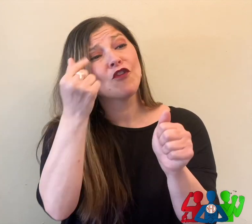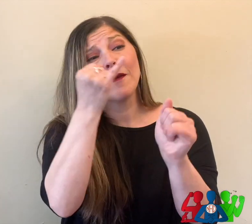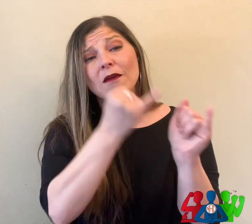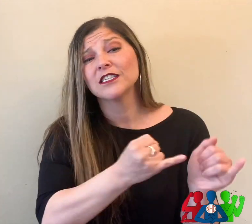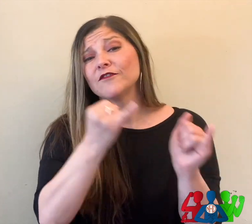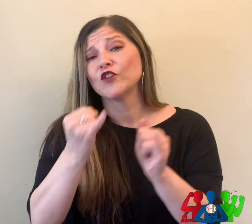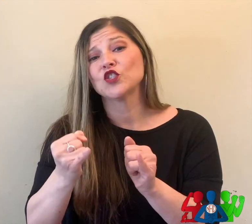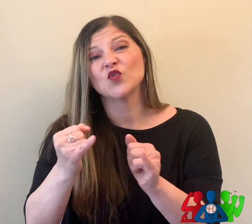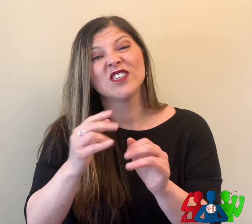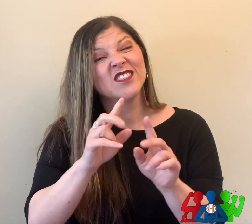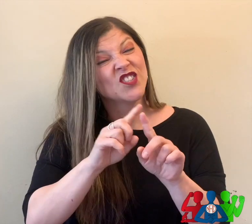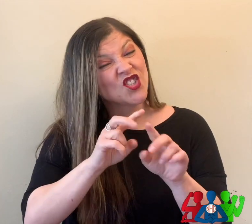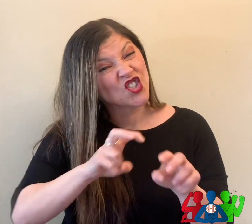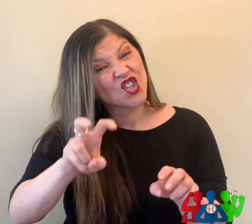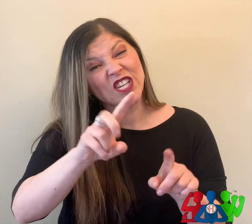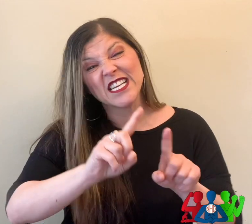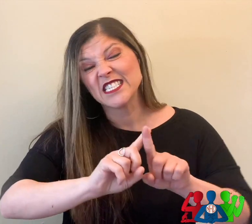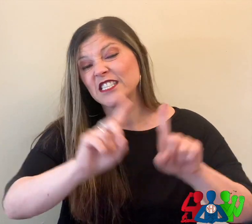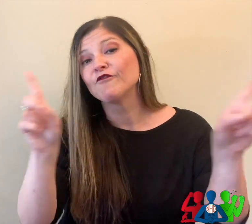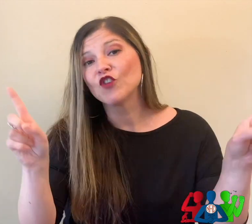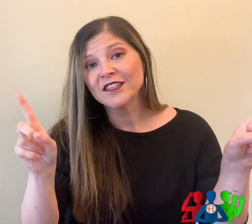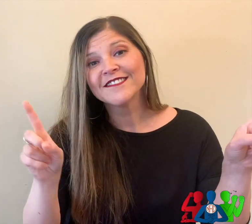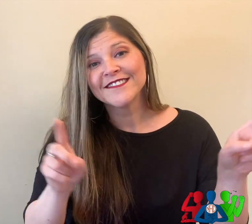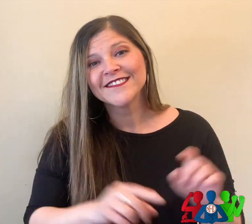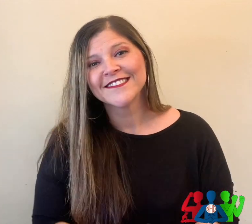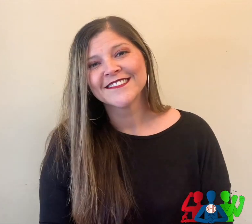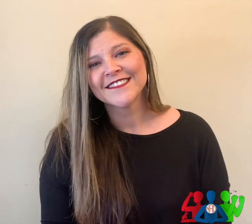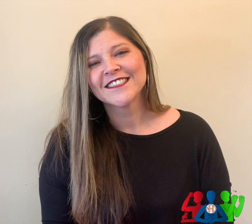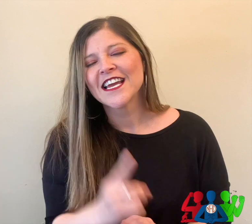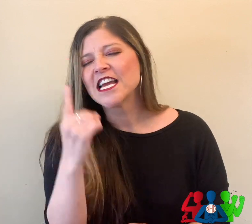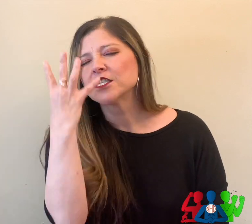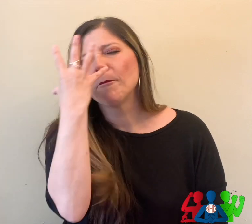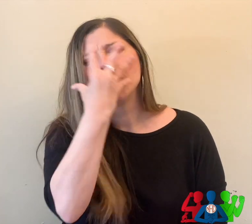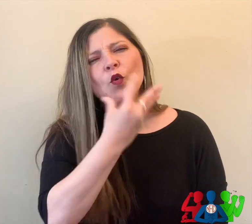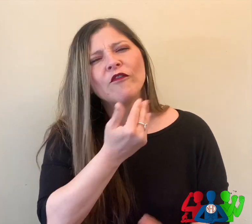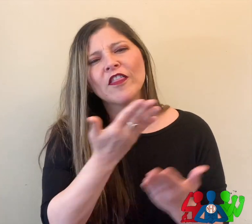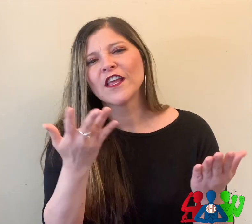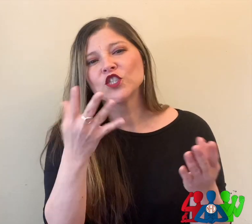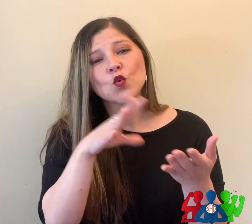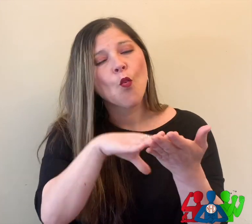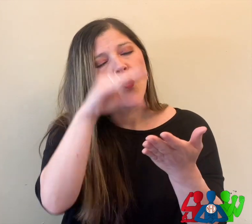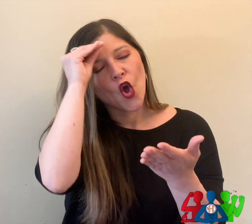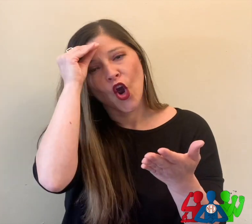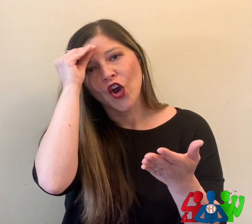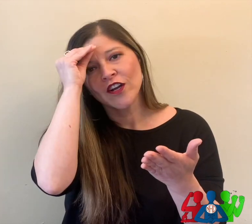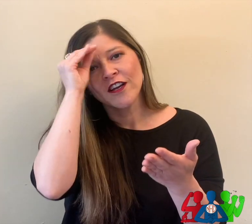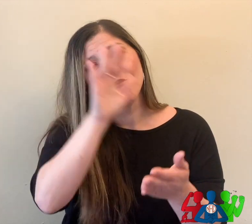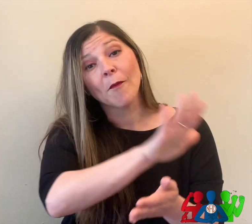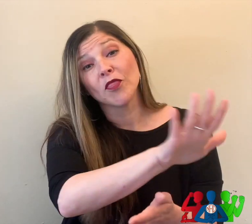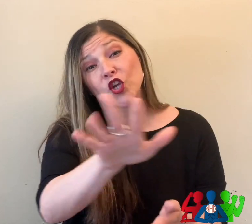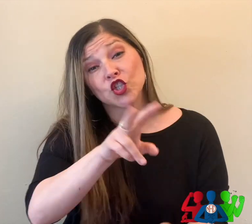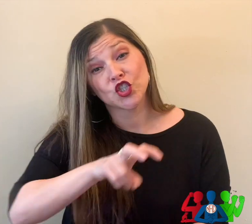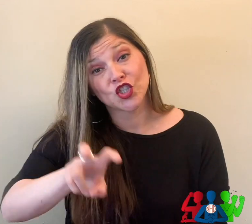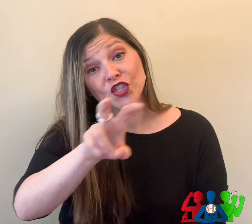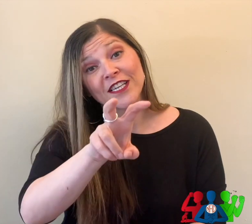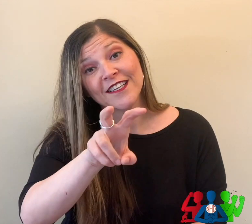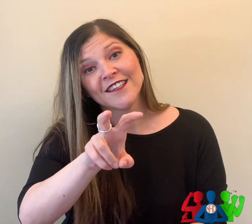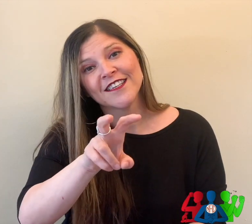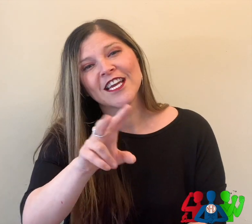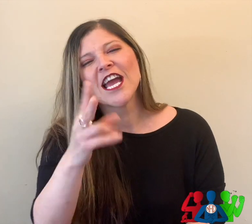journey, because every person's journey is different. It's a beautiful thing to learn from